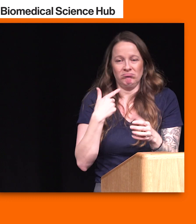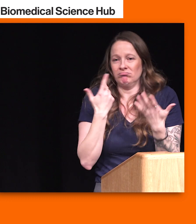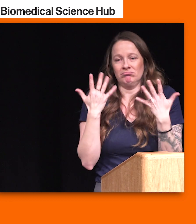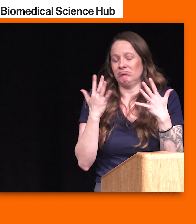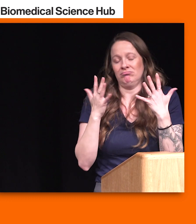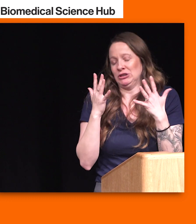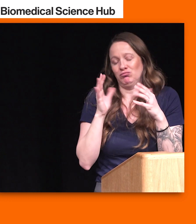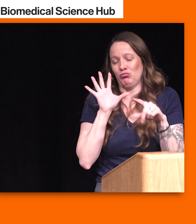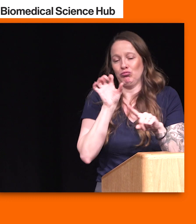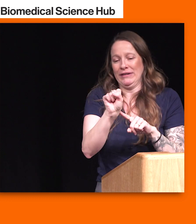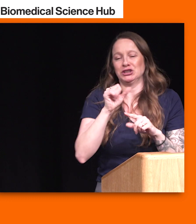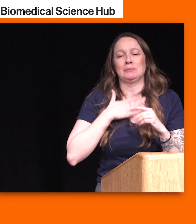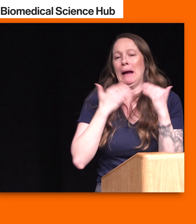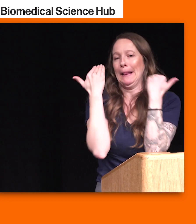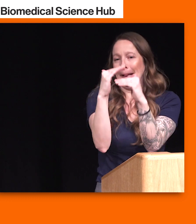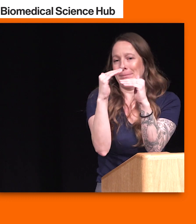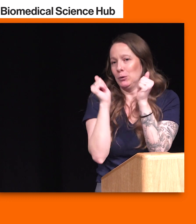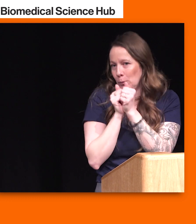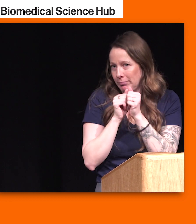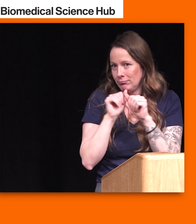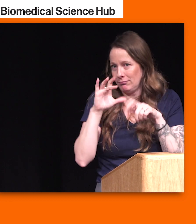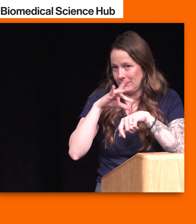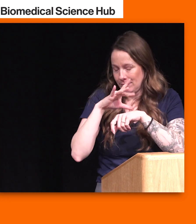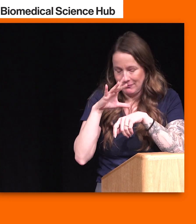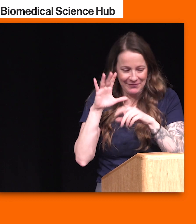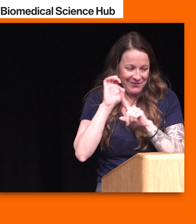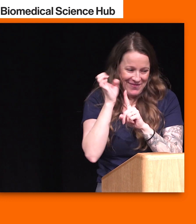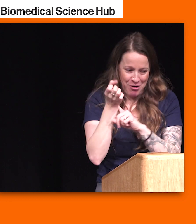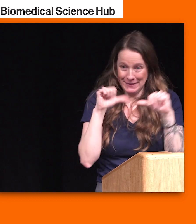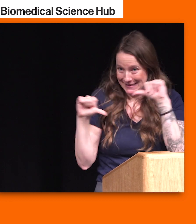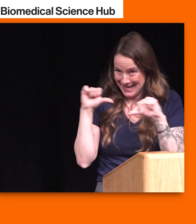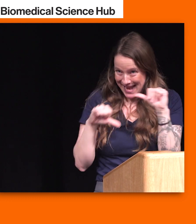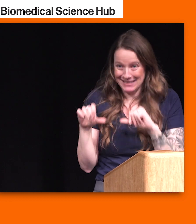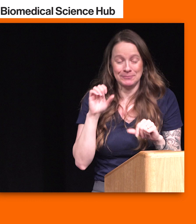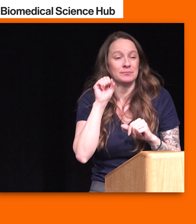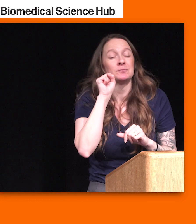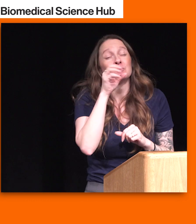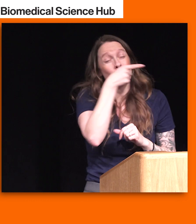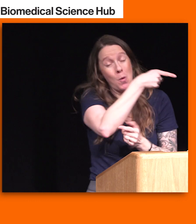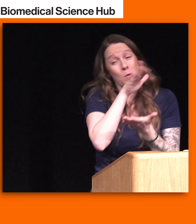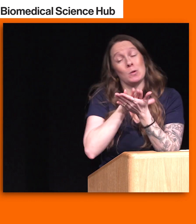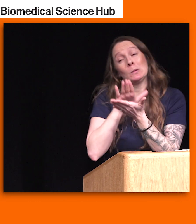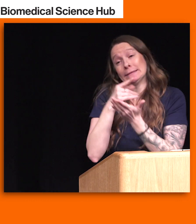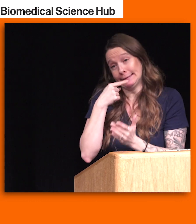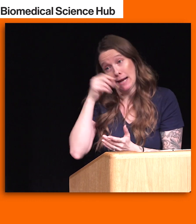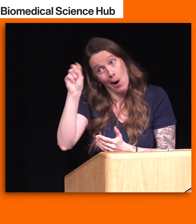There was no way I wanted to do this. I had reached my limits with environmental science. I wasn't doing it again.